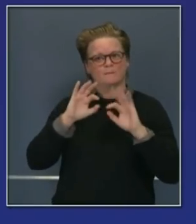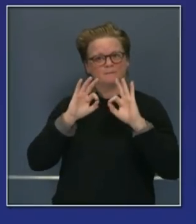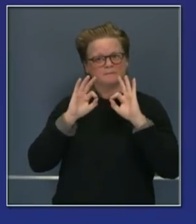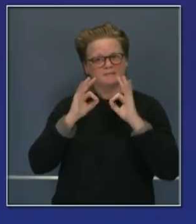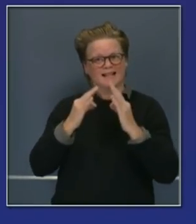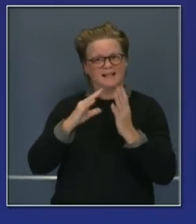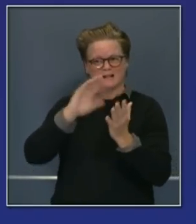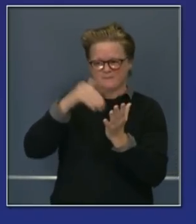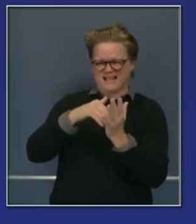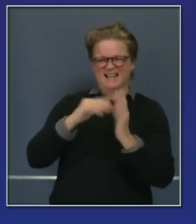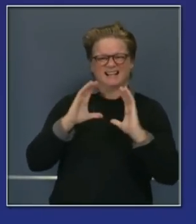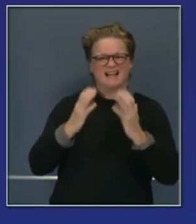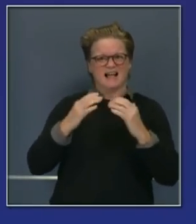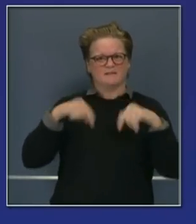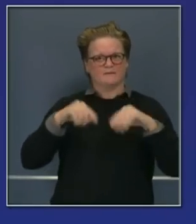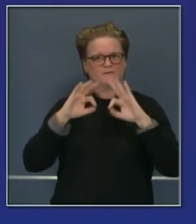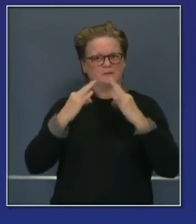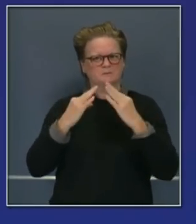PROVIDING OVER $509 FOR MIDDLE